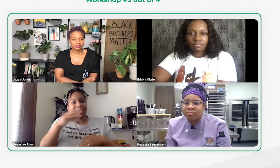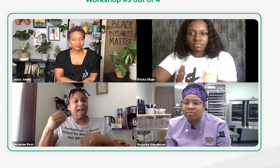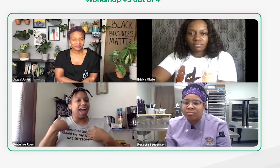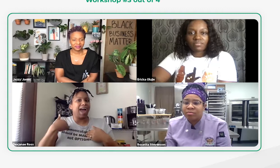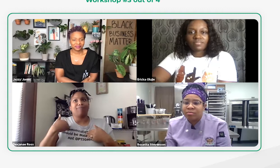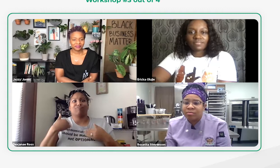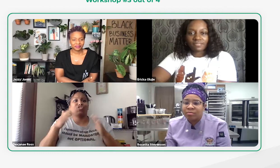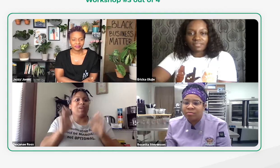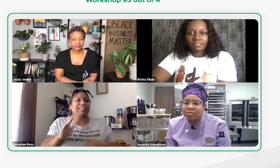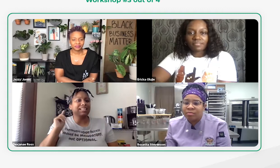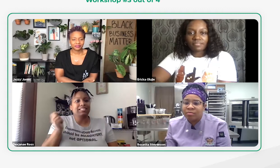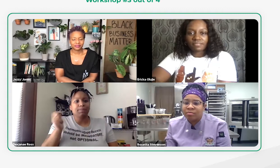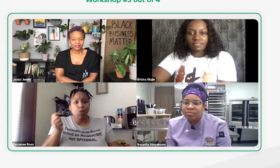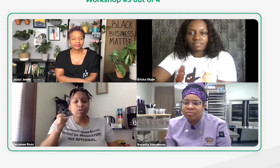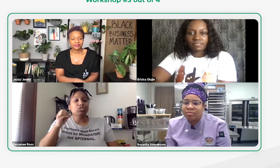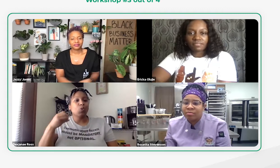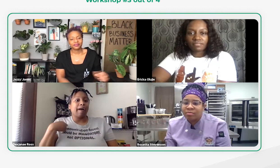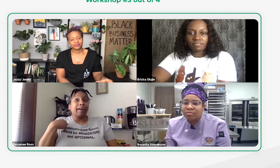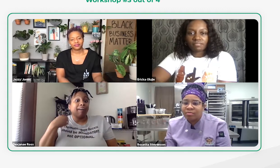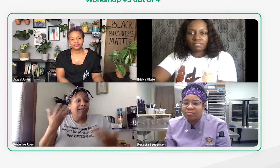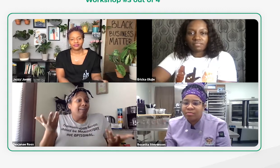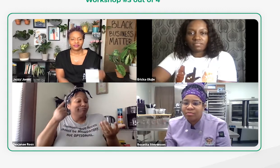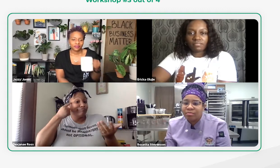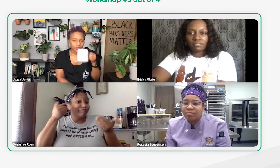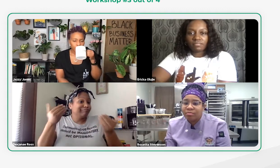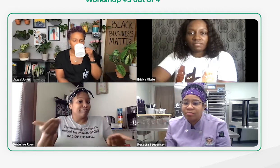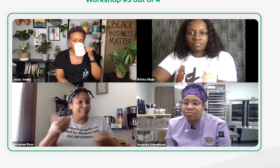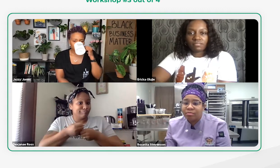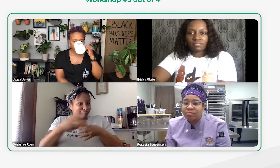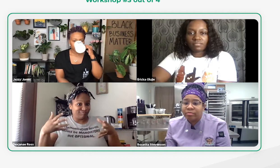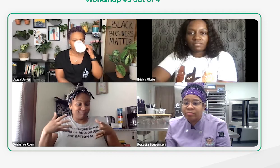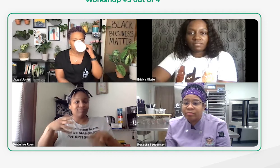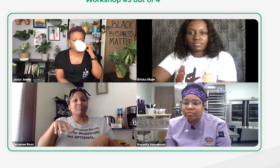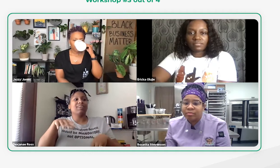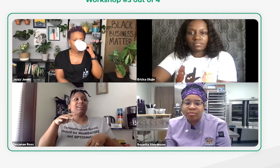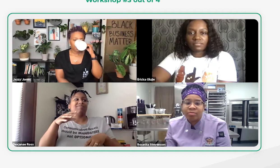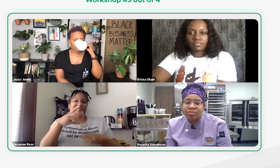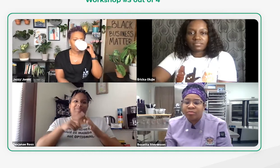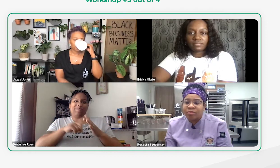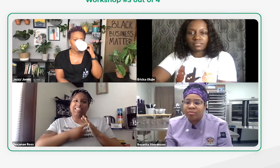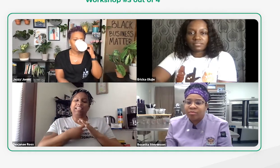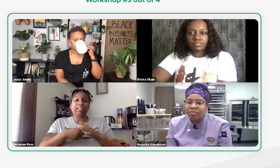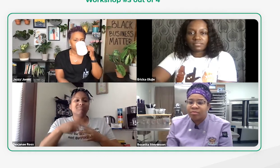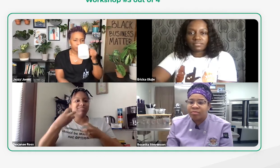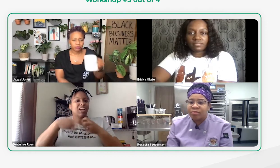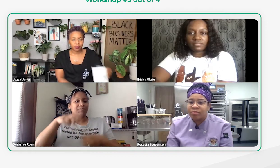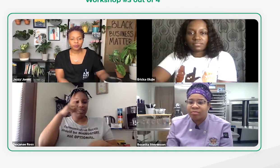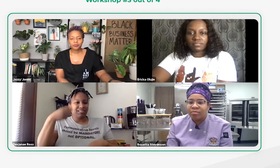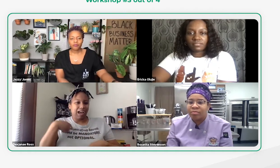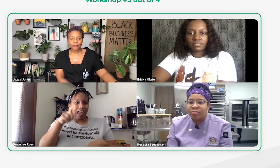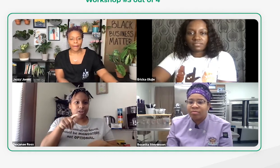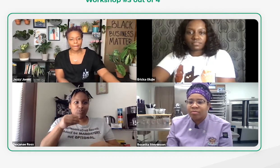My friends really enjoyed them. They gave me great testimonials. I decided to expand my business.